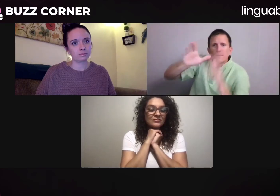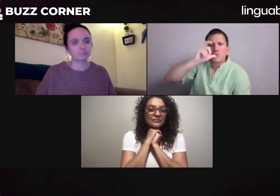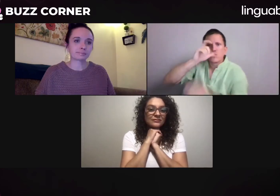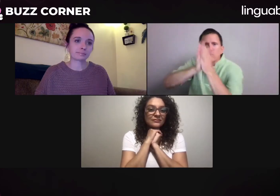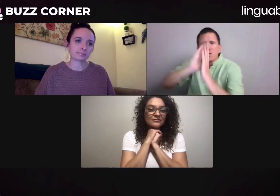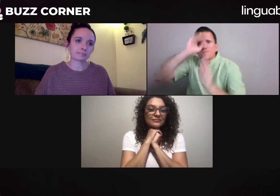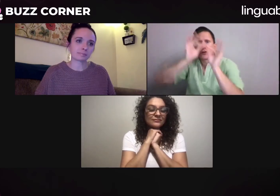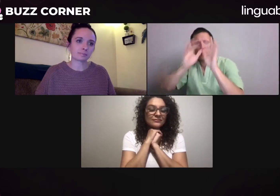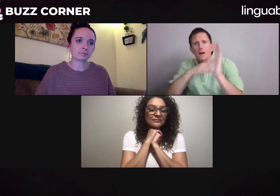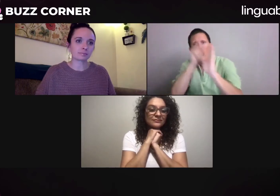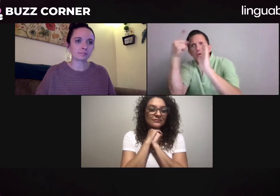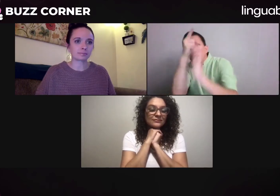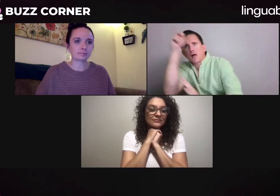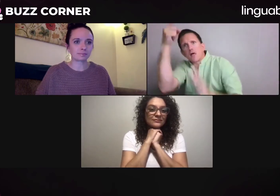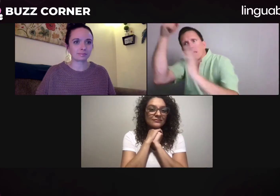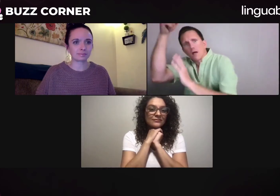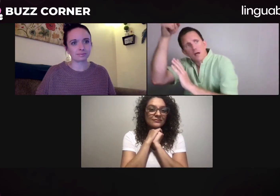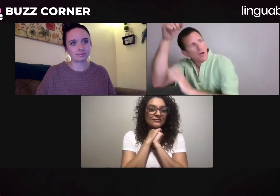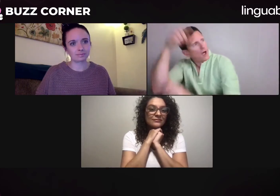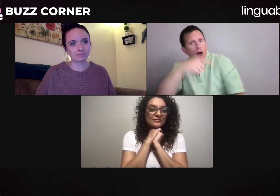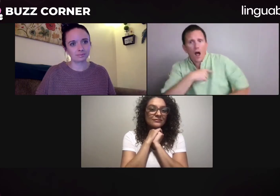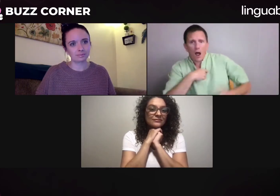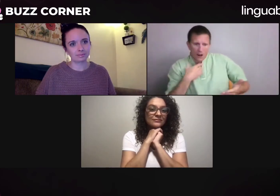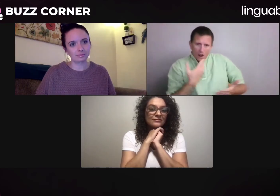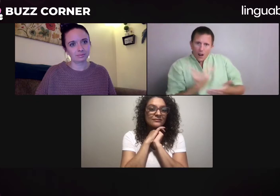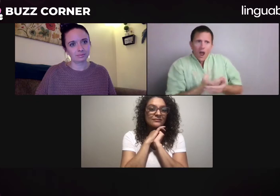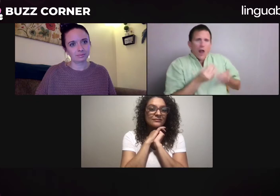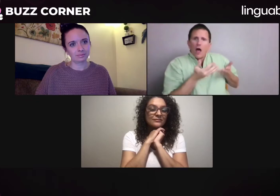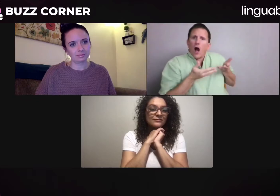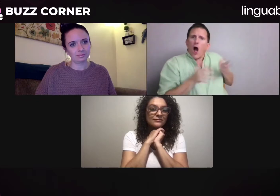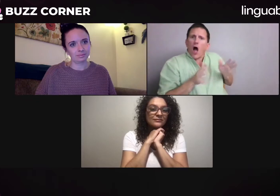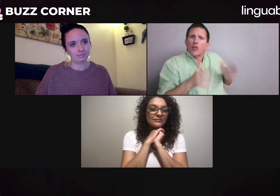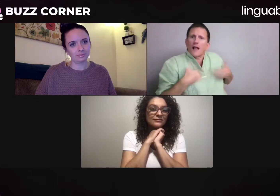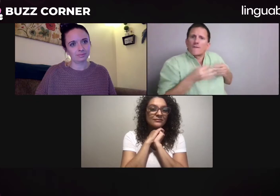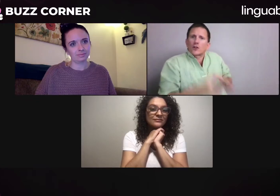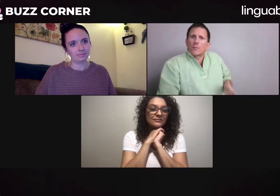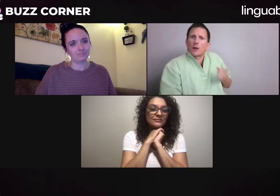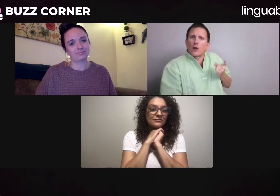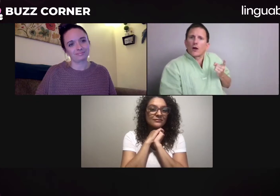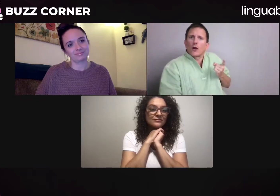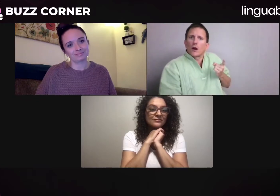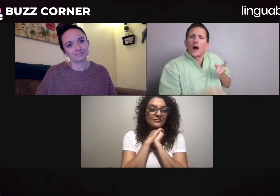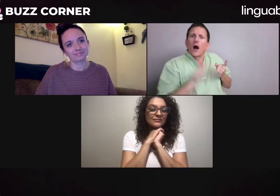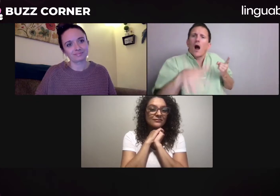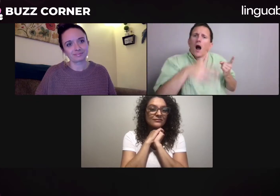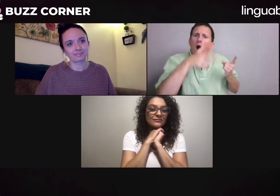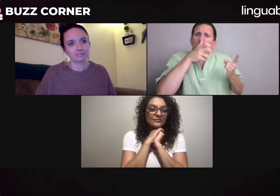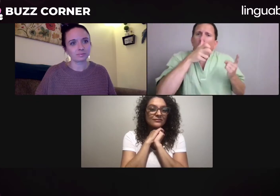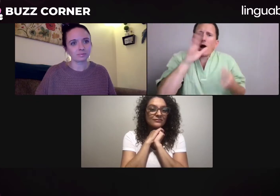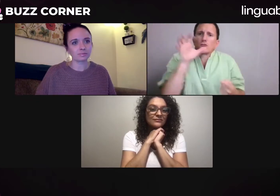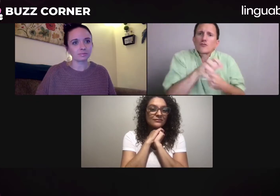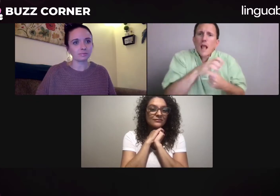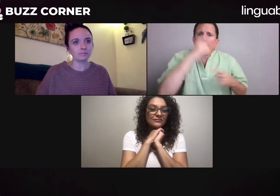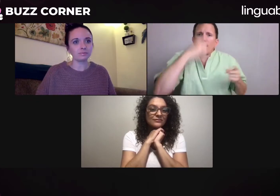to navigate who to contact to get in touch with, to request an interpreter to arrive and already have an interpreter.